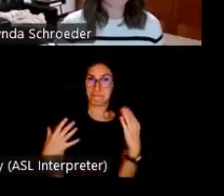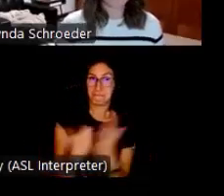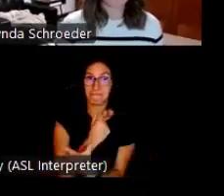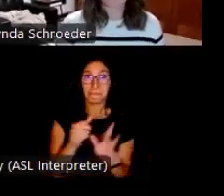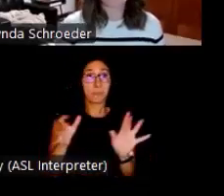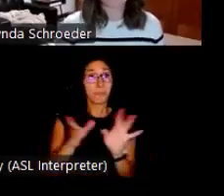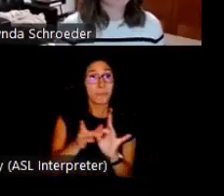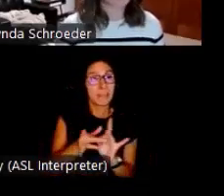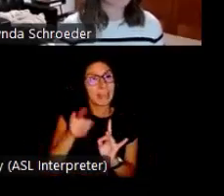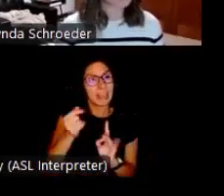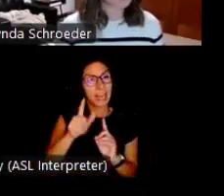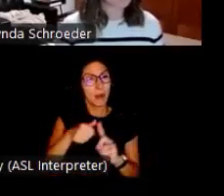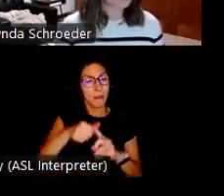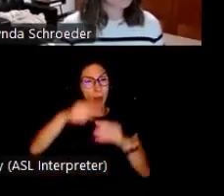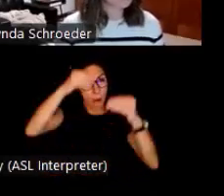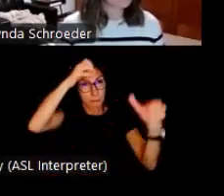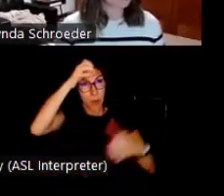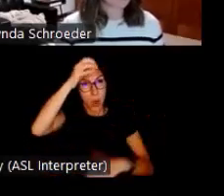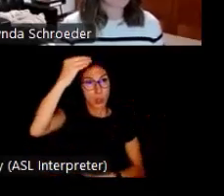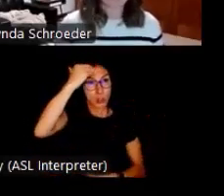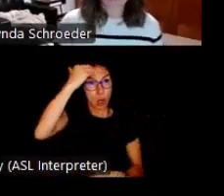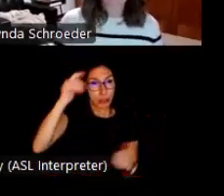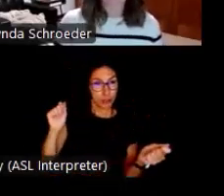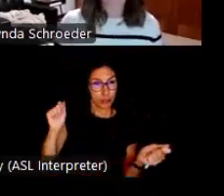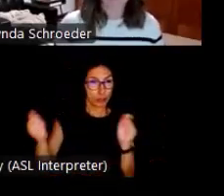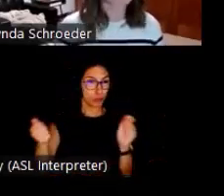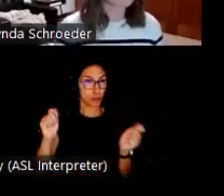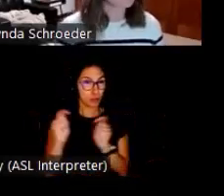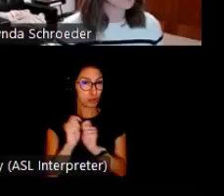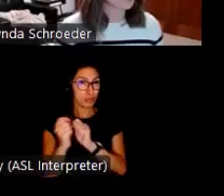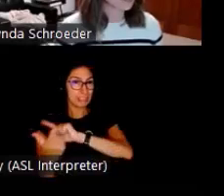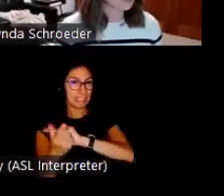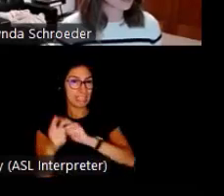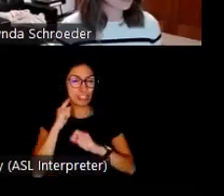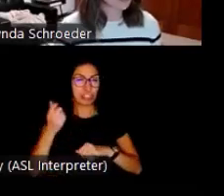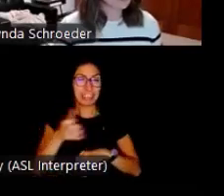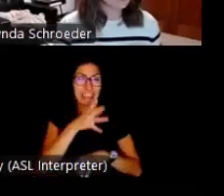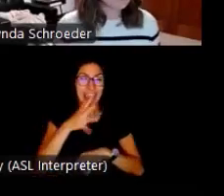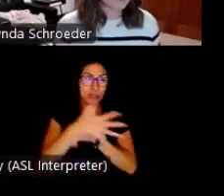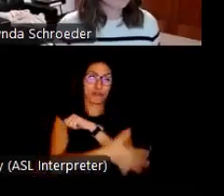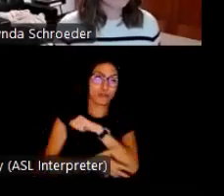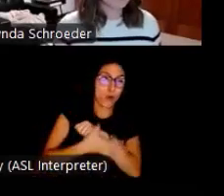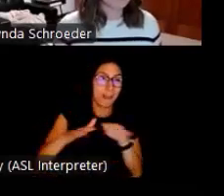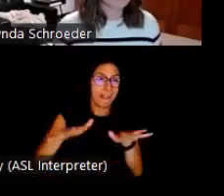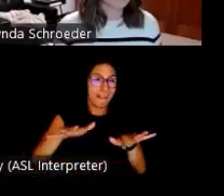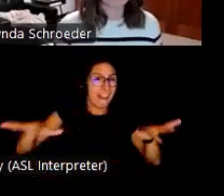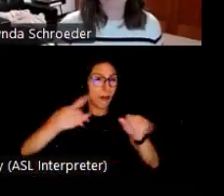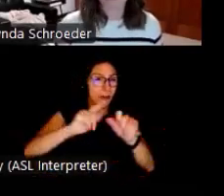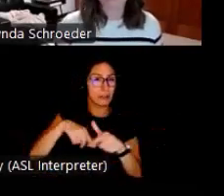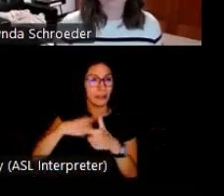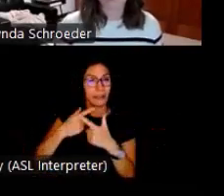translation in rural areas, about engaging audiences in research, and then provide for you some examples from work